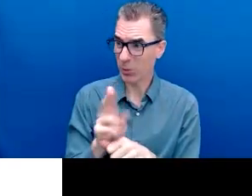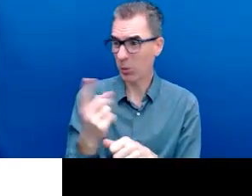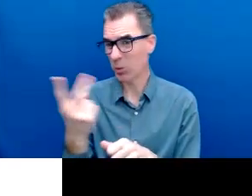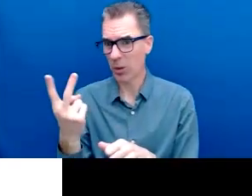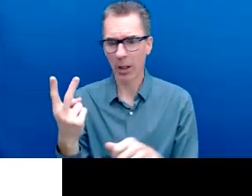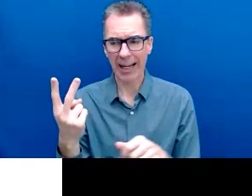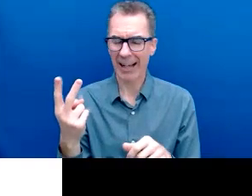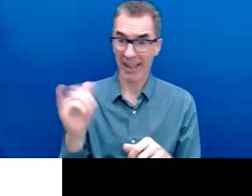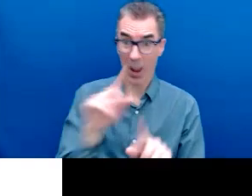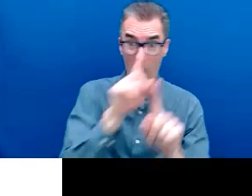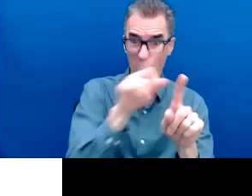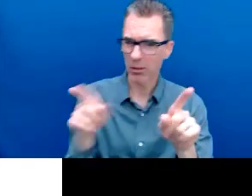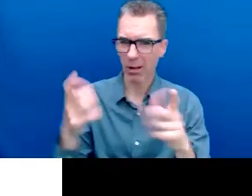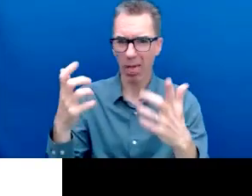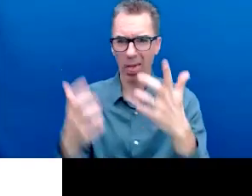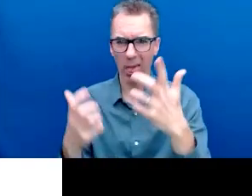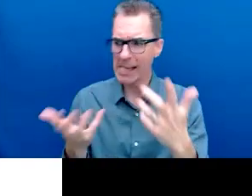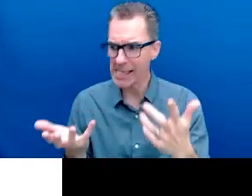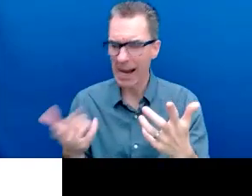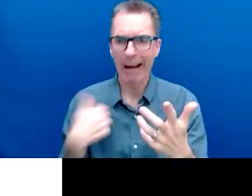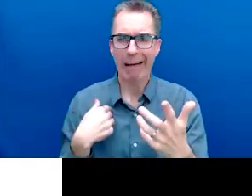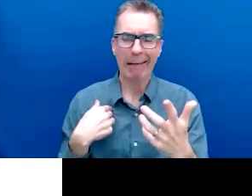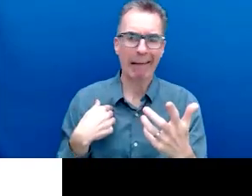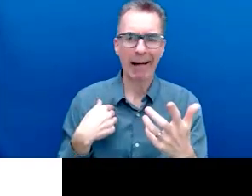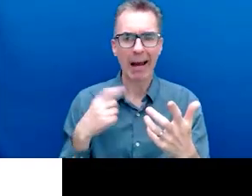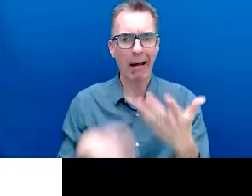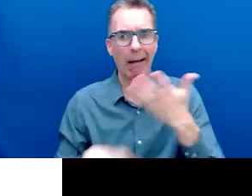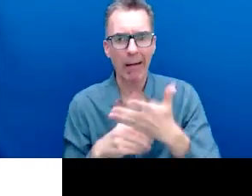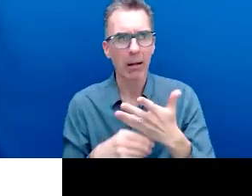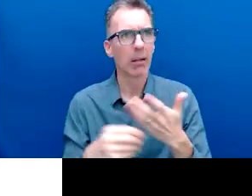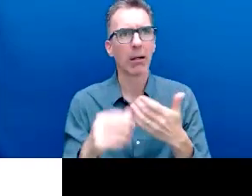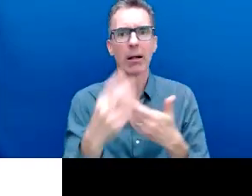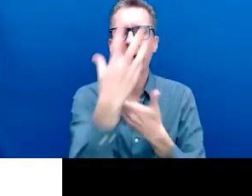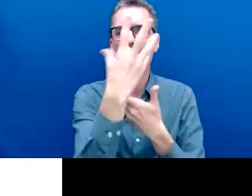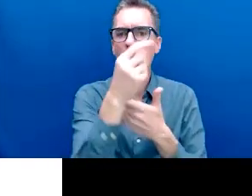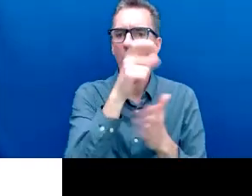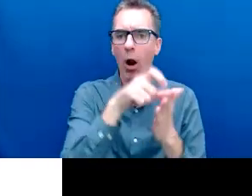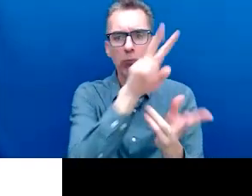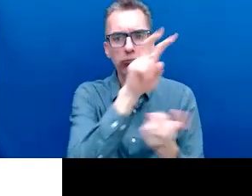So I had to supplement. I had to bring in outside articles to cover some of the material that,